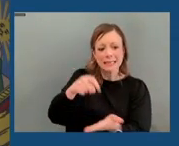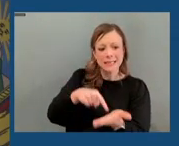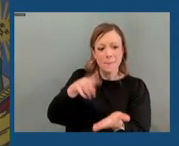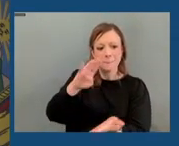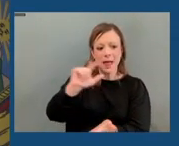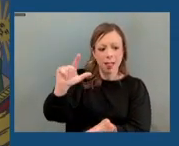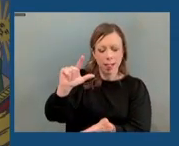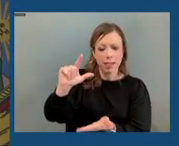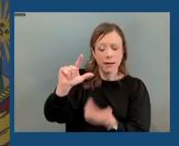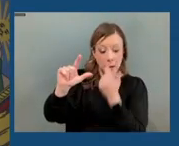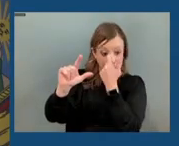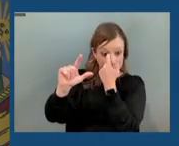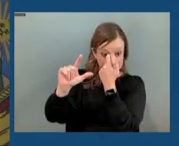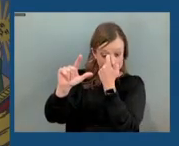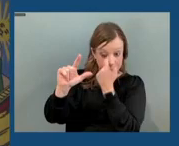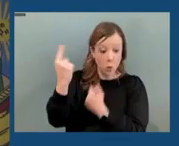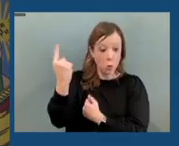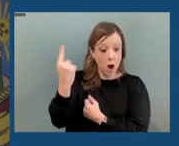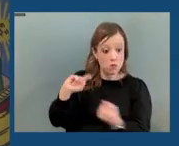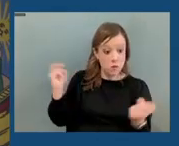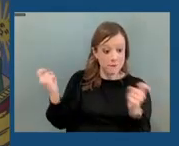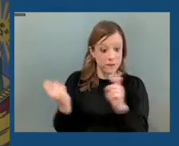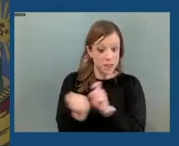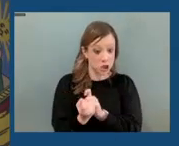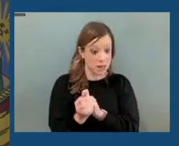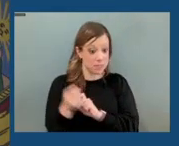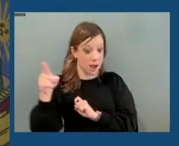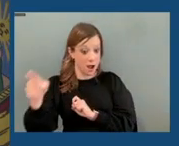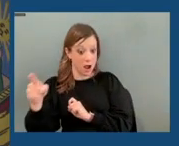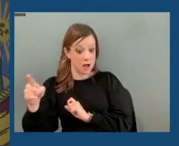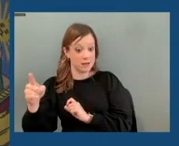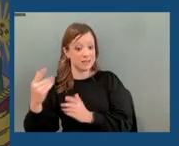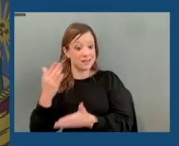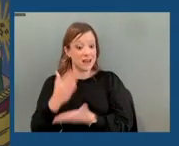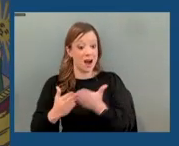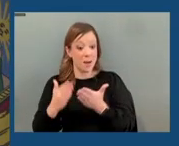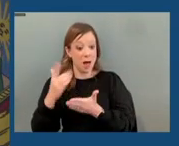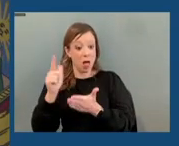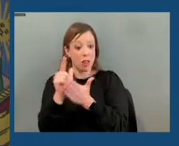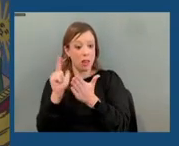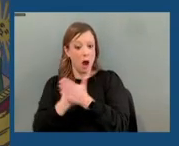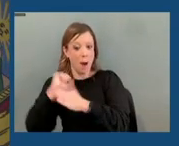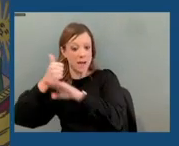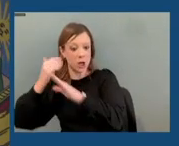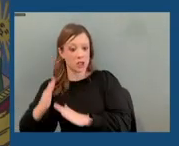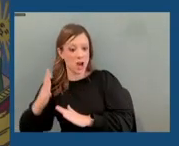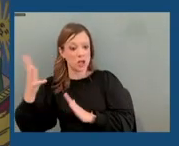But one of the provisions that some lawmakers from New York are trying to push for is a repeal of the $10,000 cap on salt.